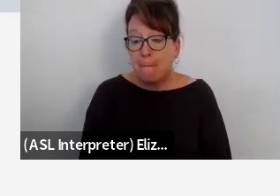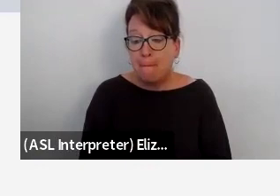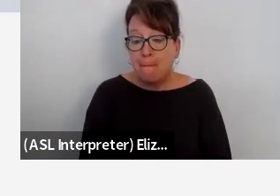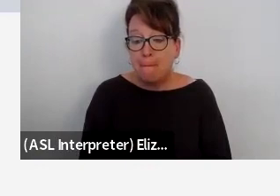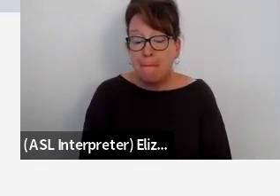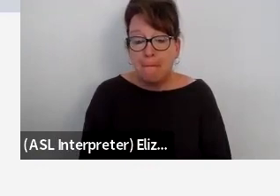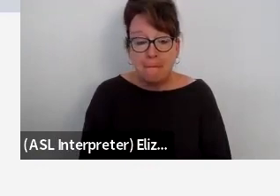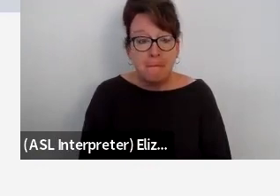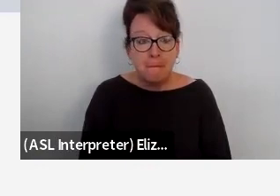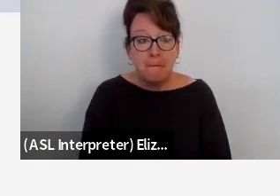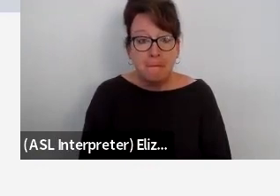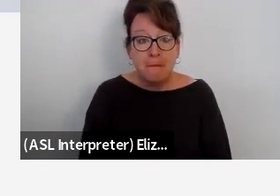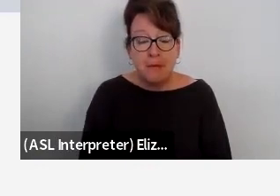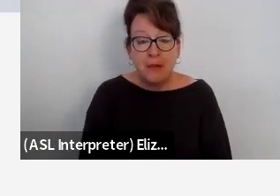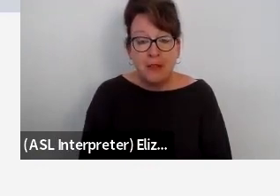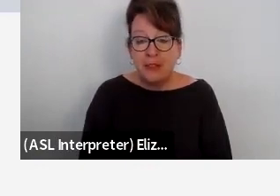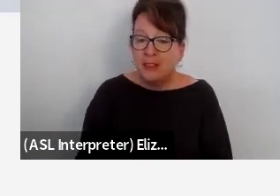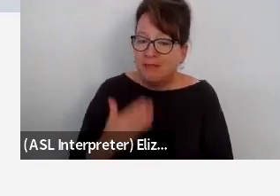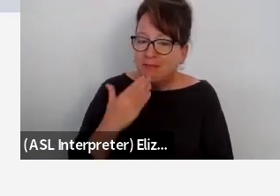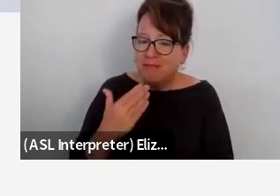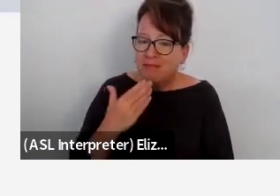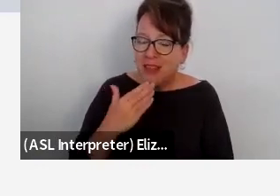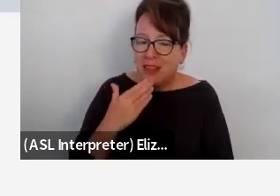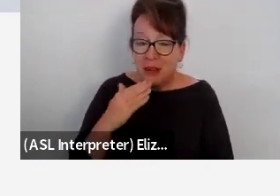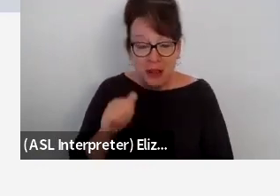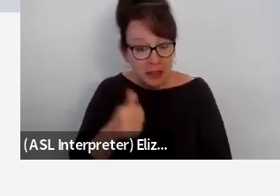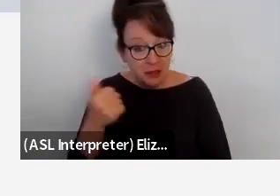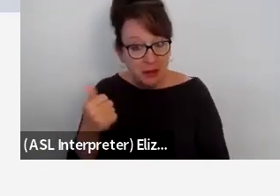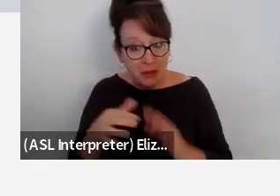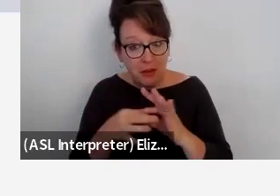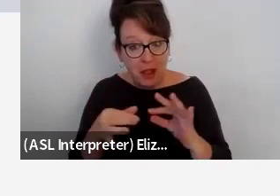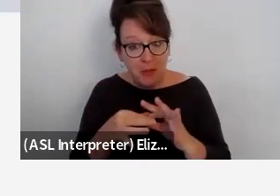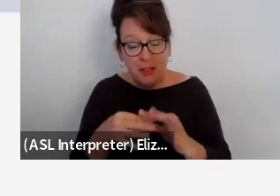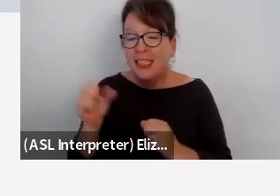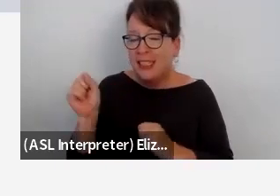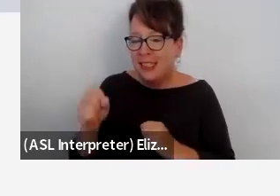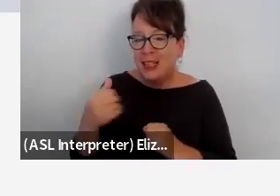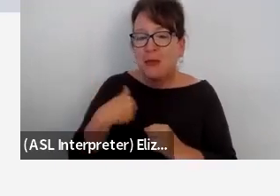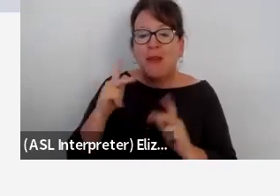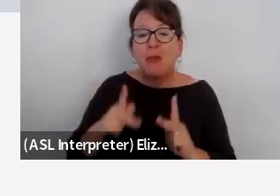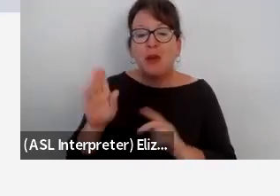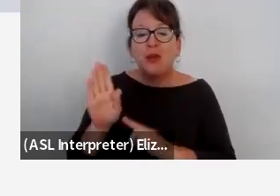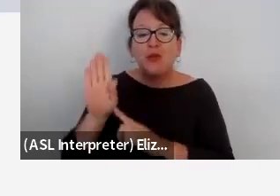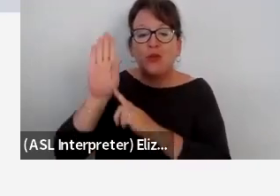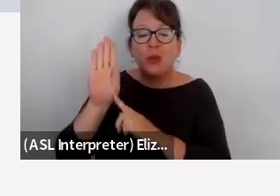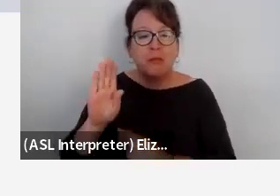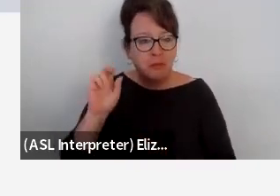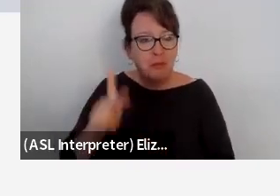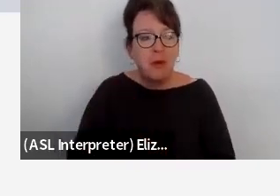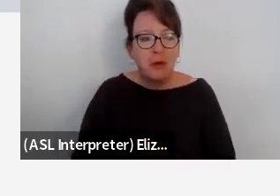everybody taking some time. And I think we can transition to sort of-- since we have some time